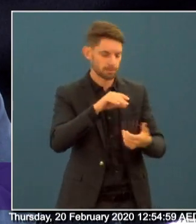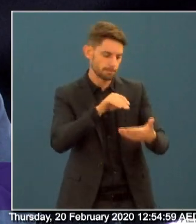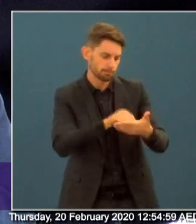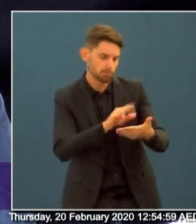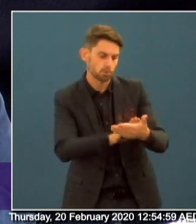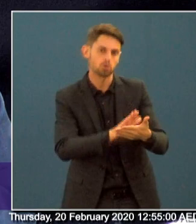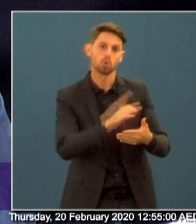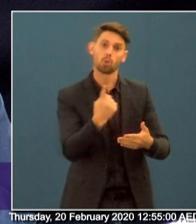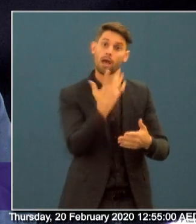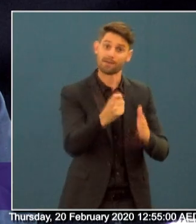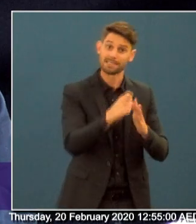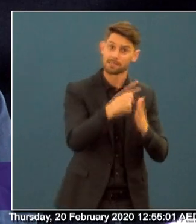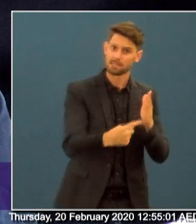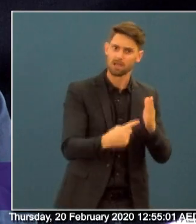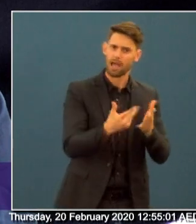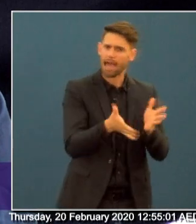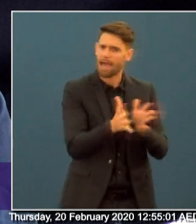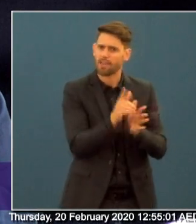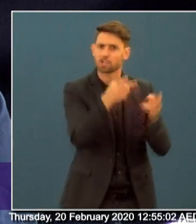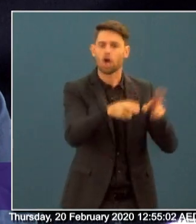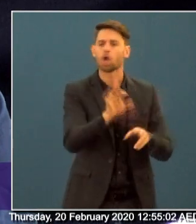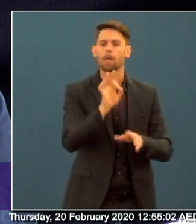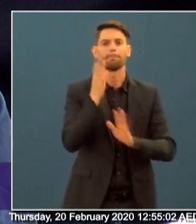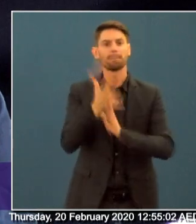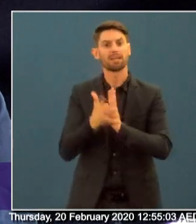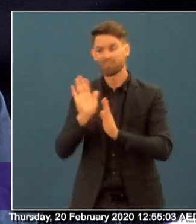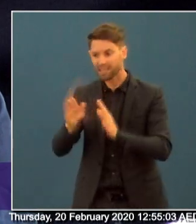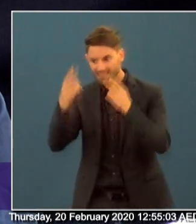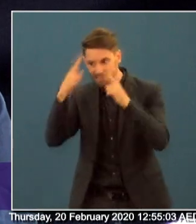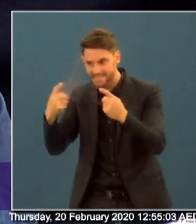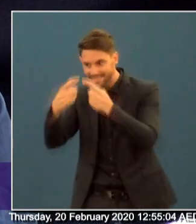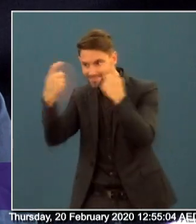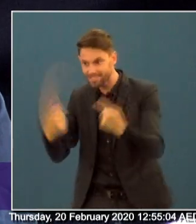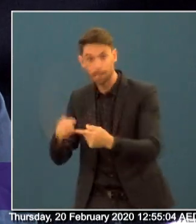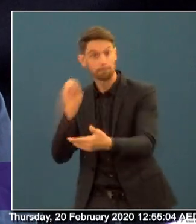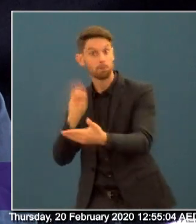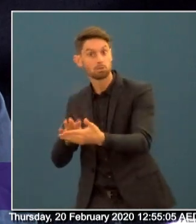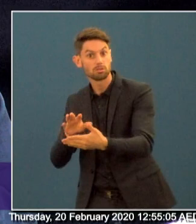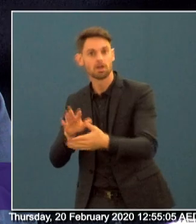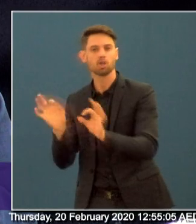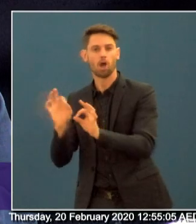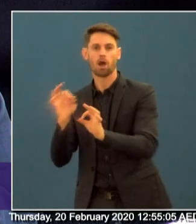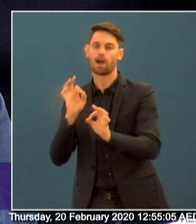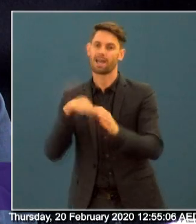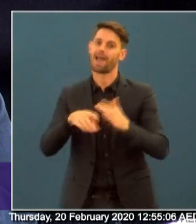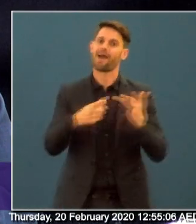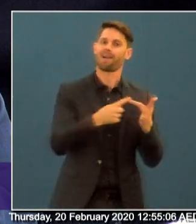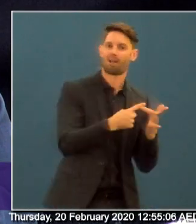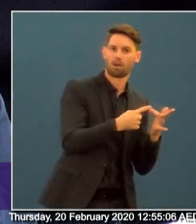which seems unreasonable, as illustrated yesterday — and I will come back to that, but we do need a way of